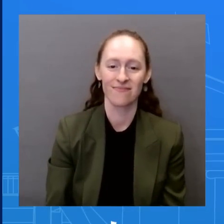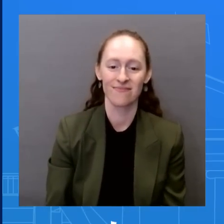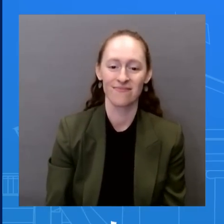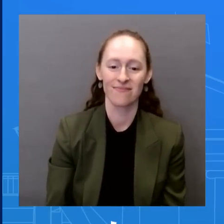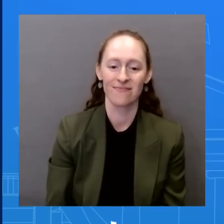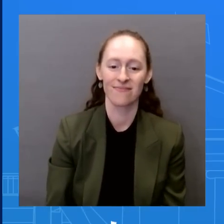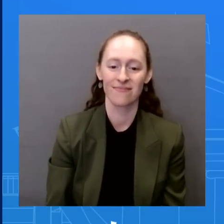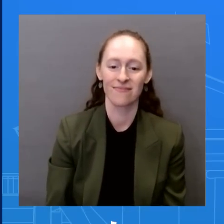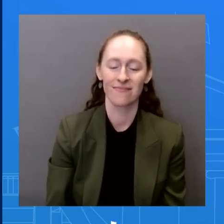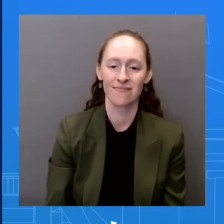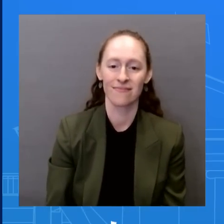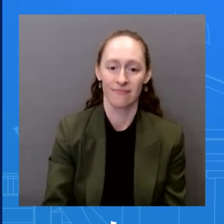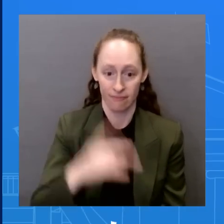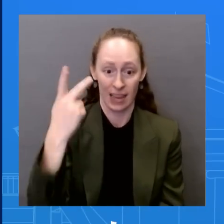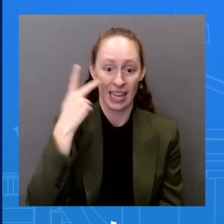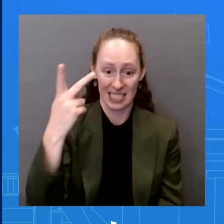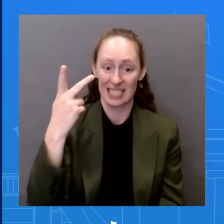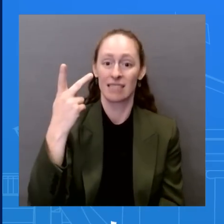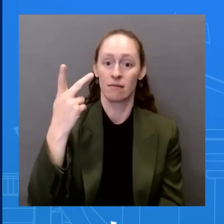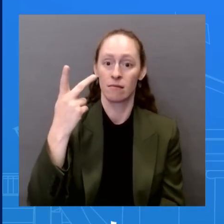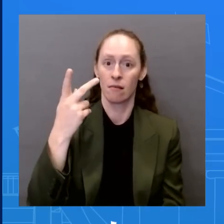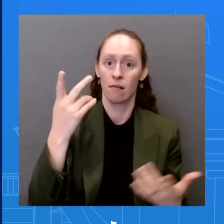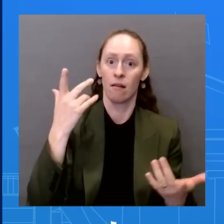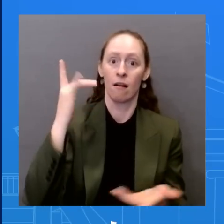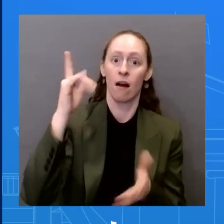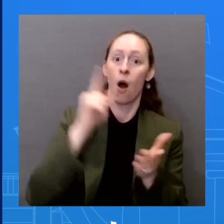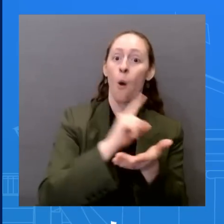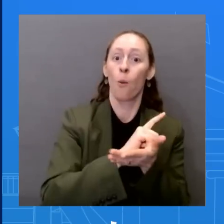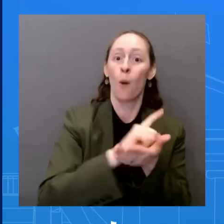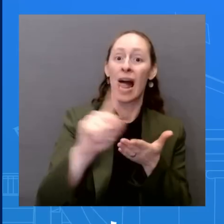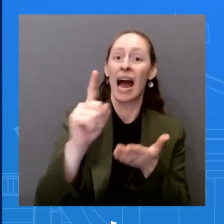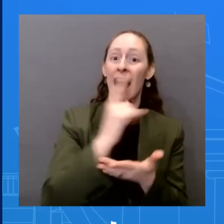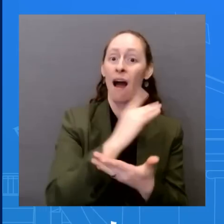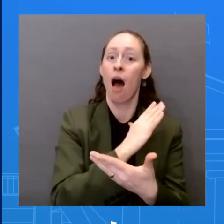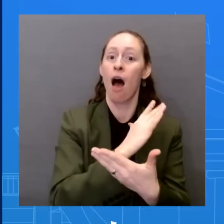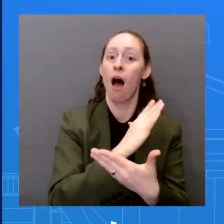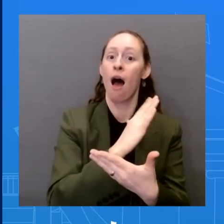is trending downward in some of the areas involved earliest in the outbreak.